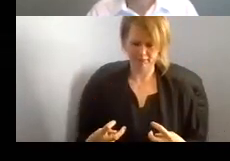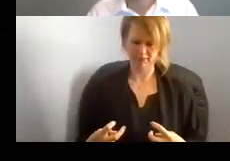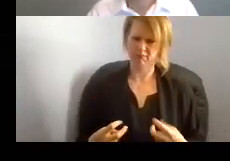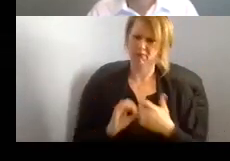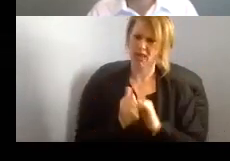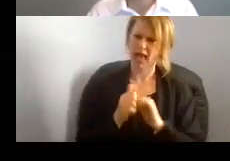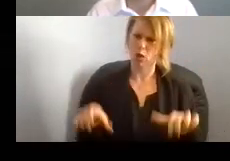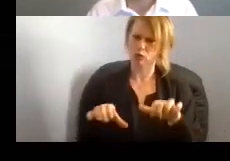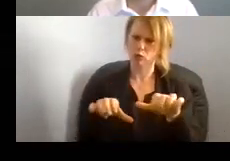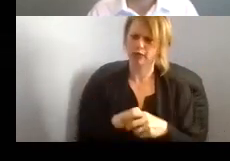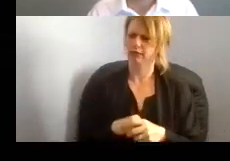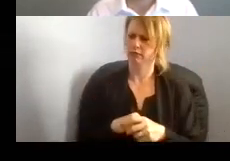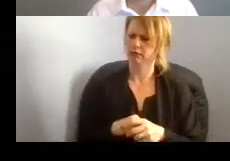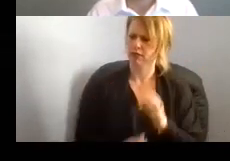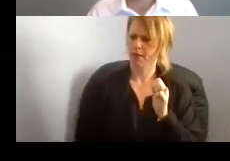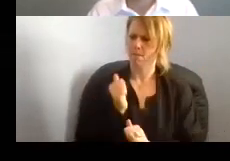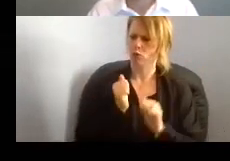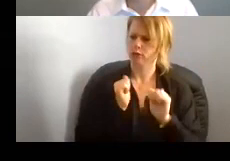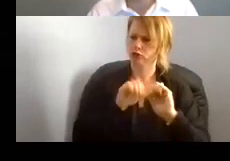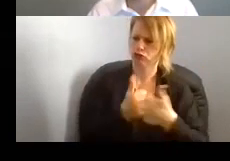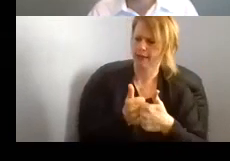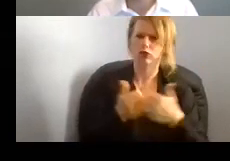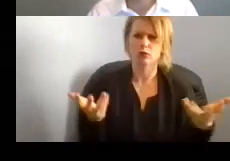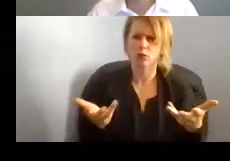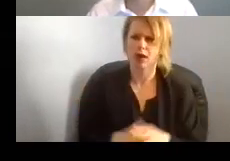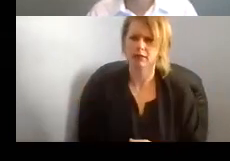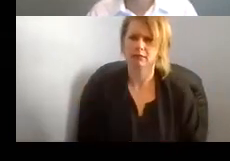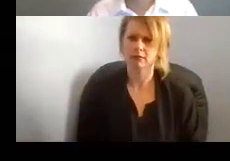And what is most is difficult for you. What is your challenge?